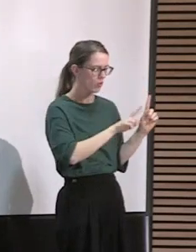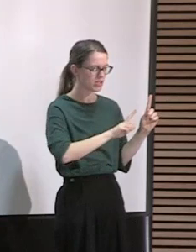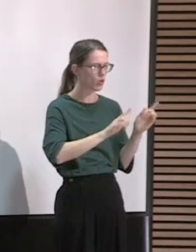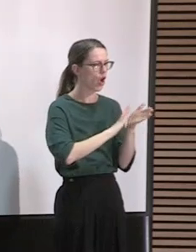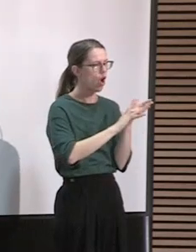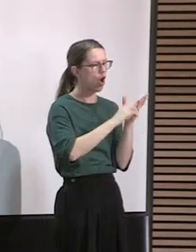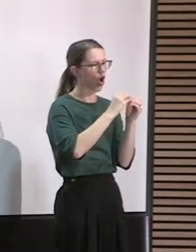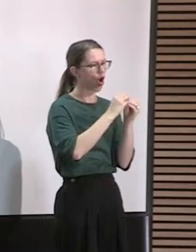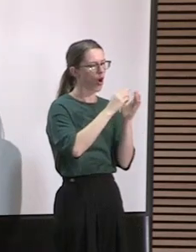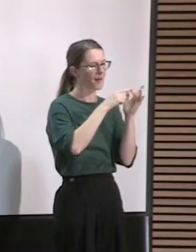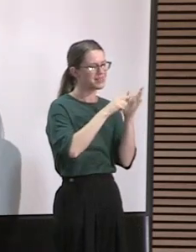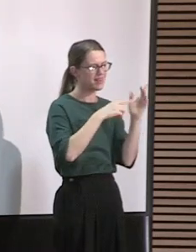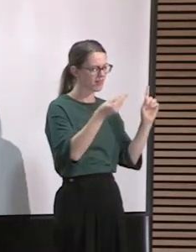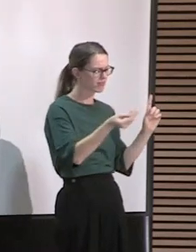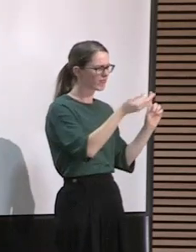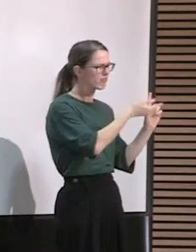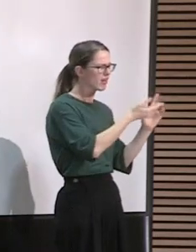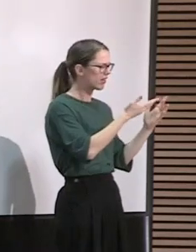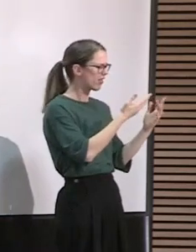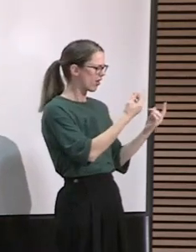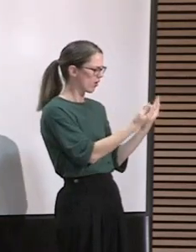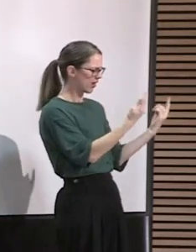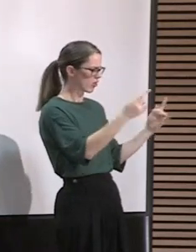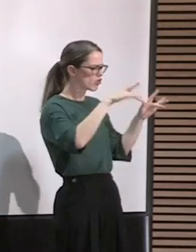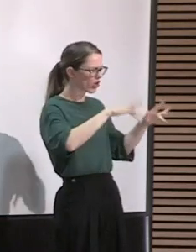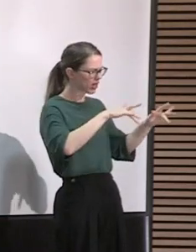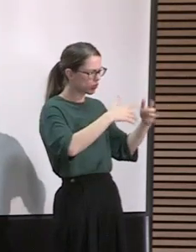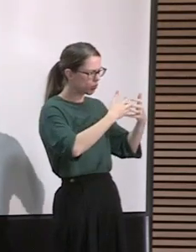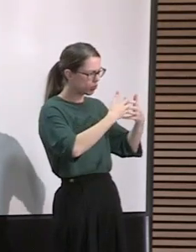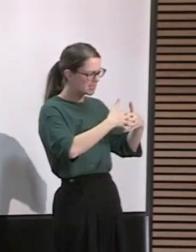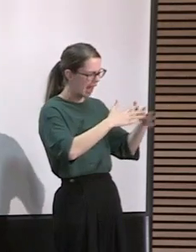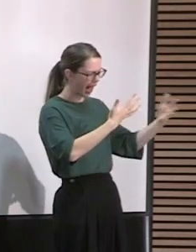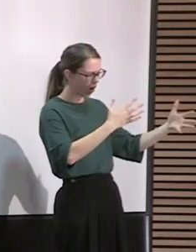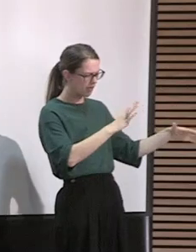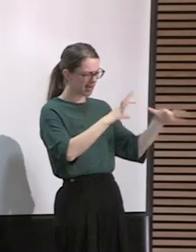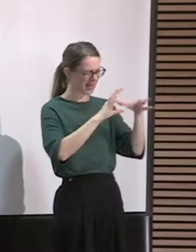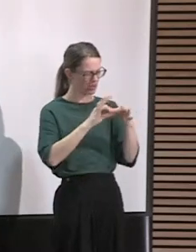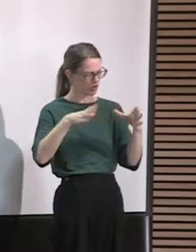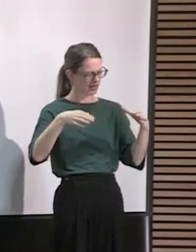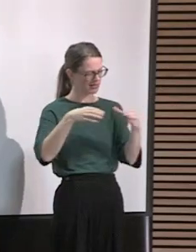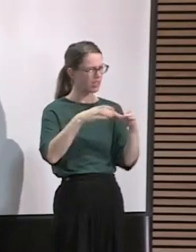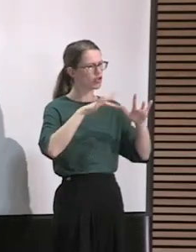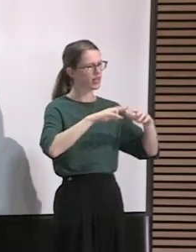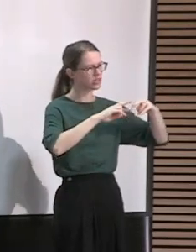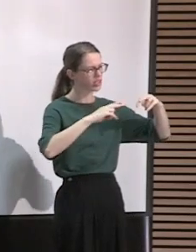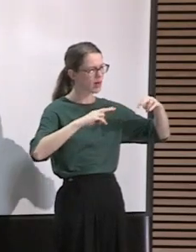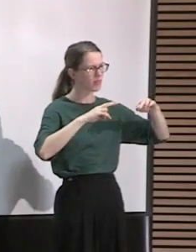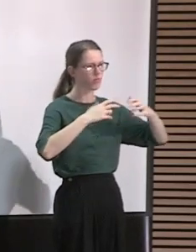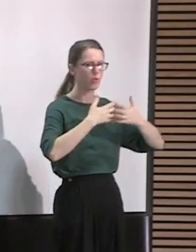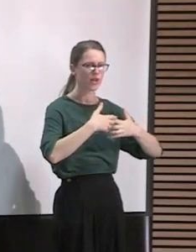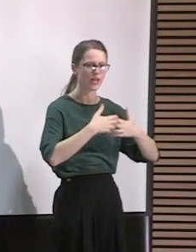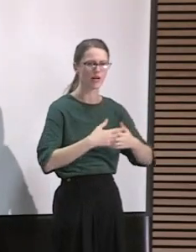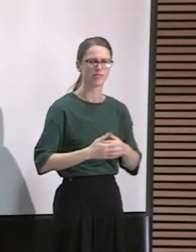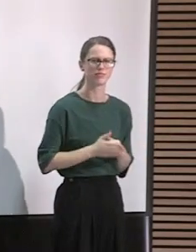in a facility and was